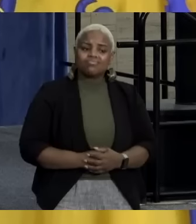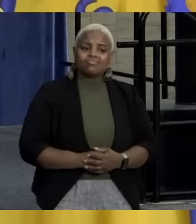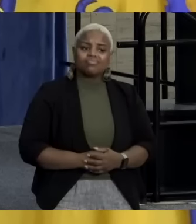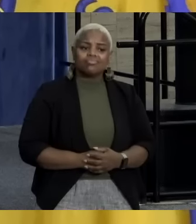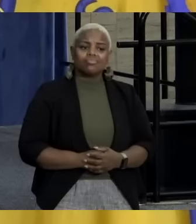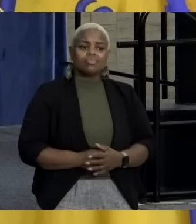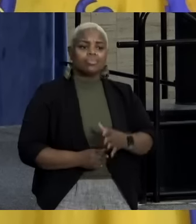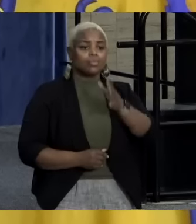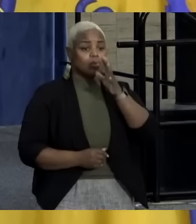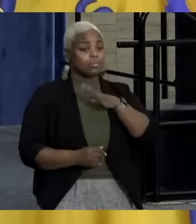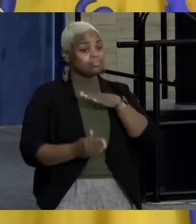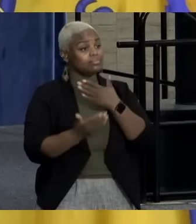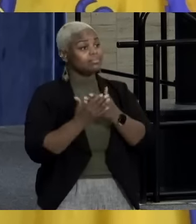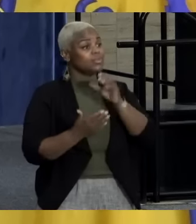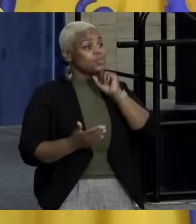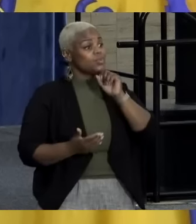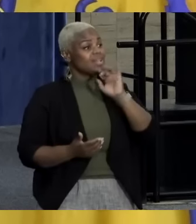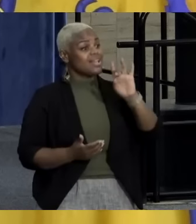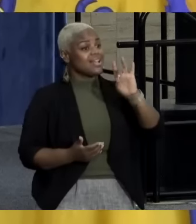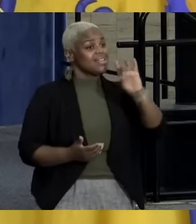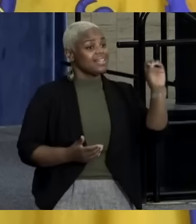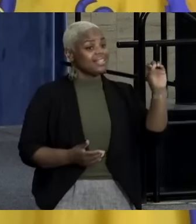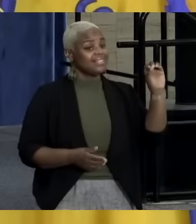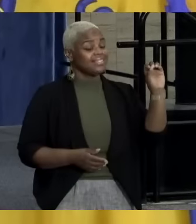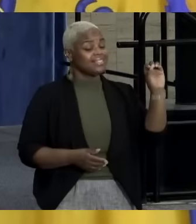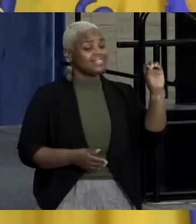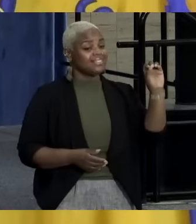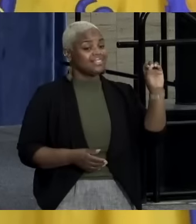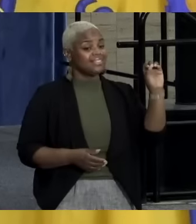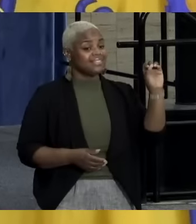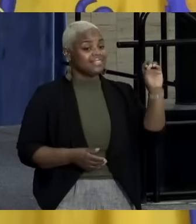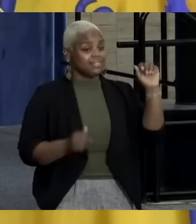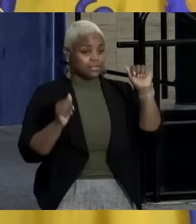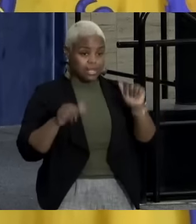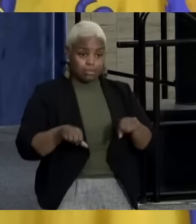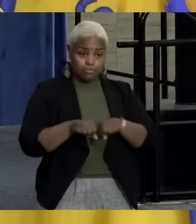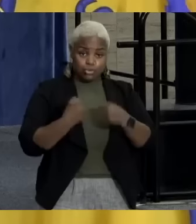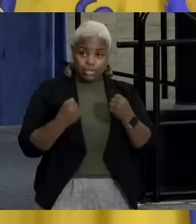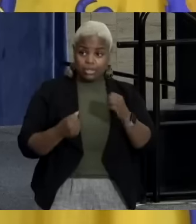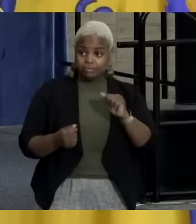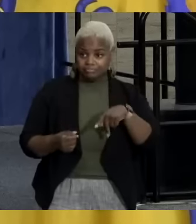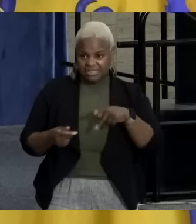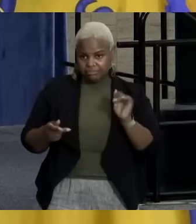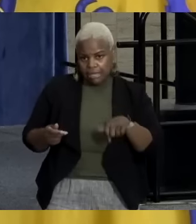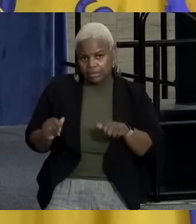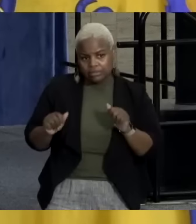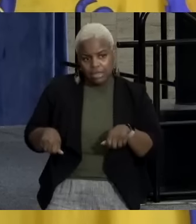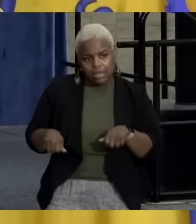chance of having a hip fracture. It is avoidable with a risk reduction of 50 to 60 percent. And so,